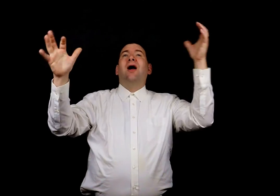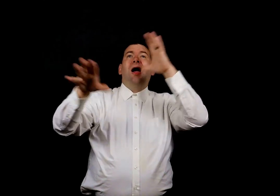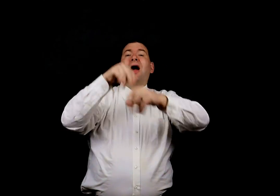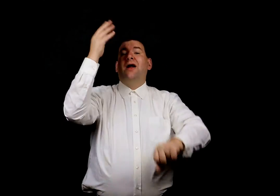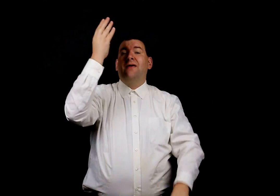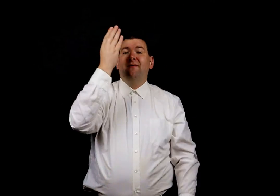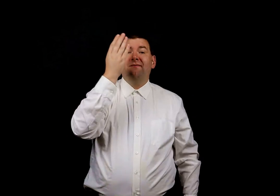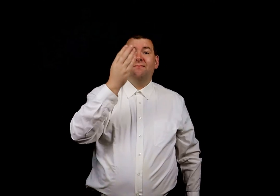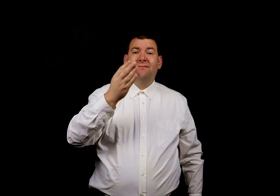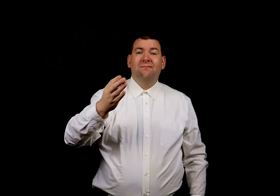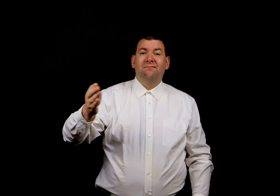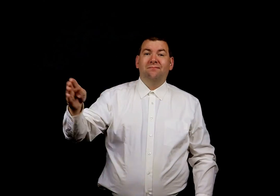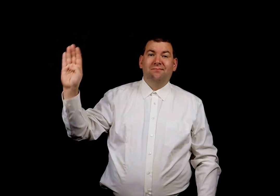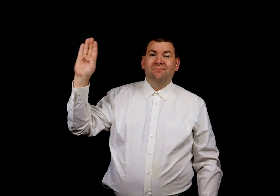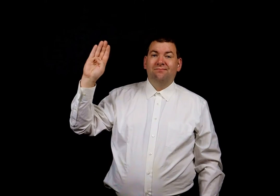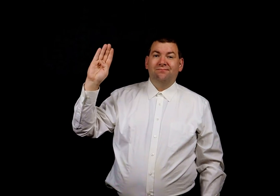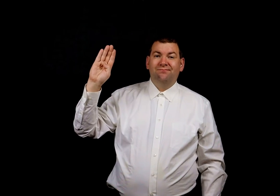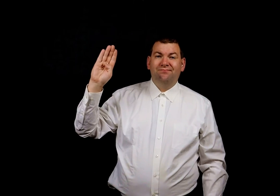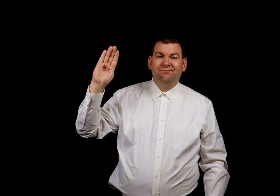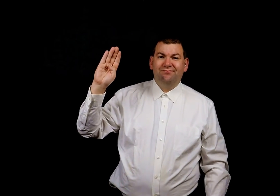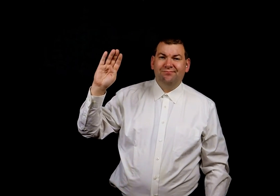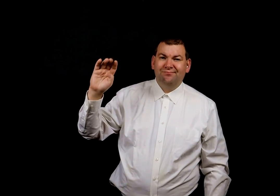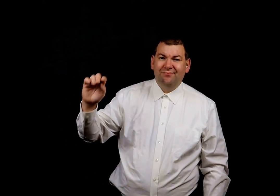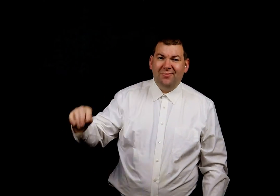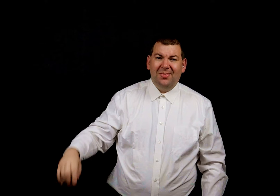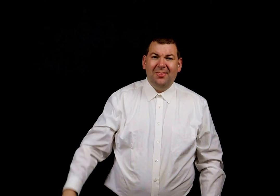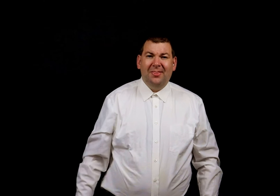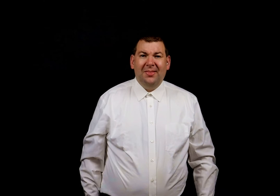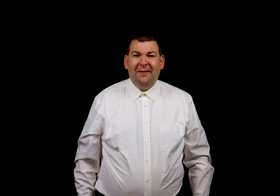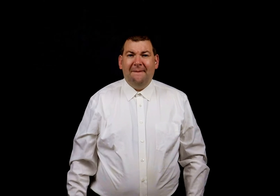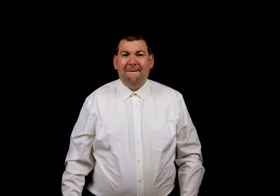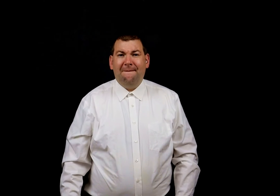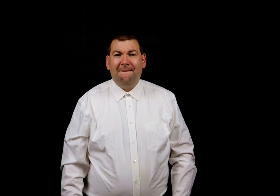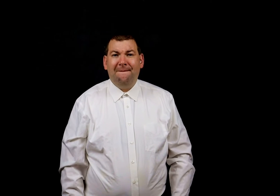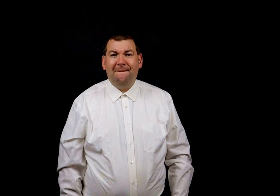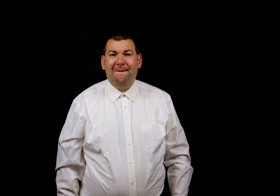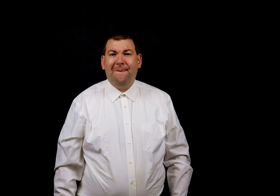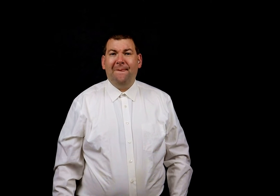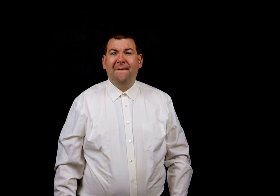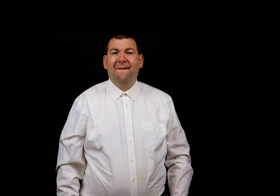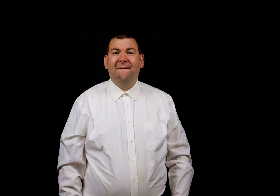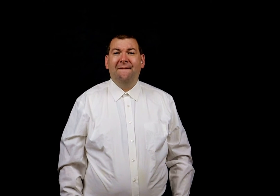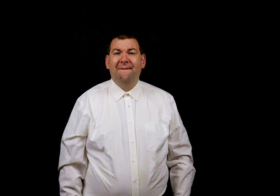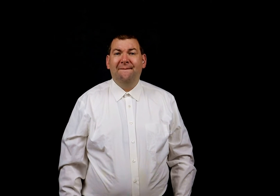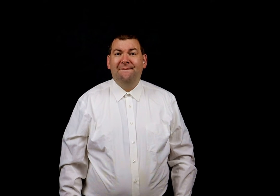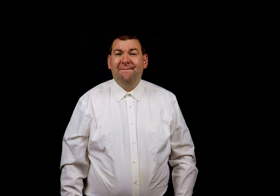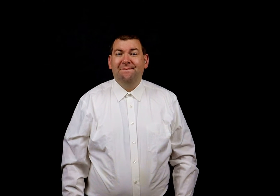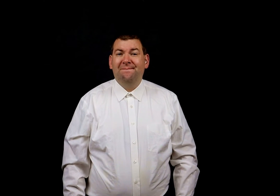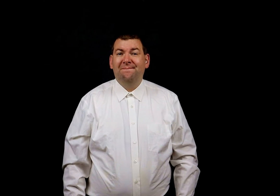out of the blue